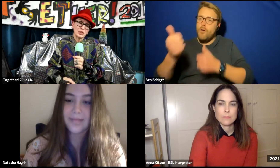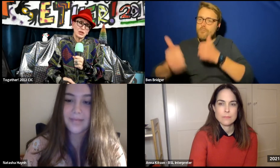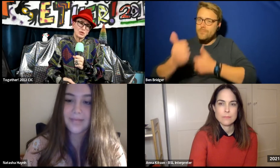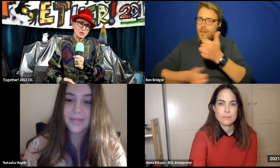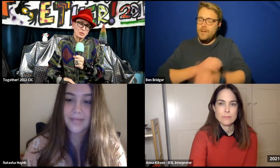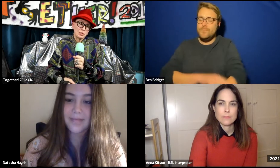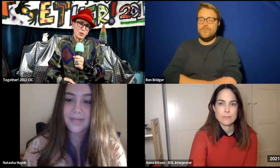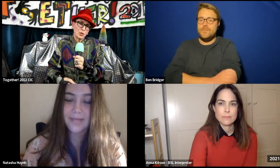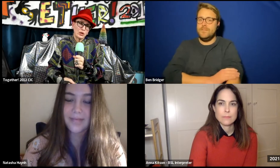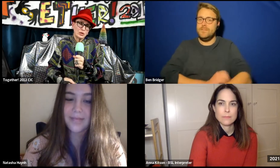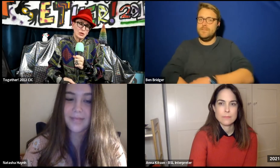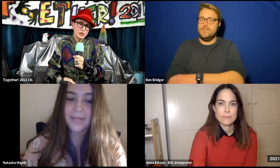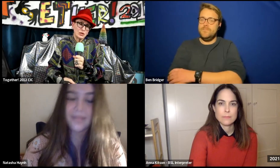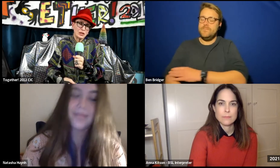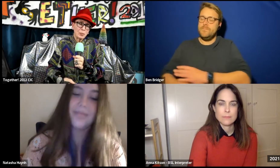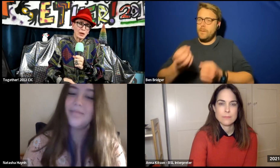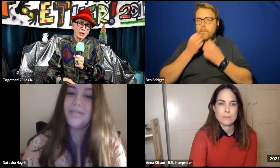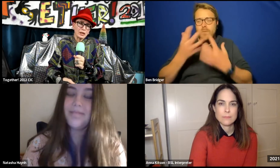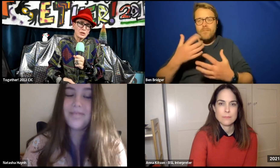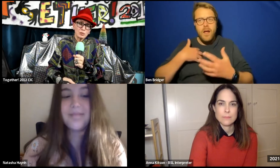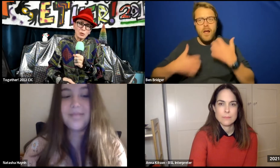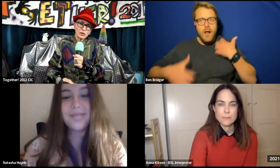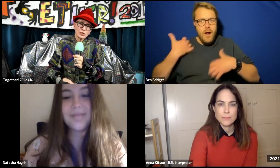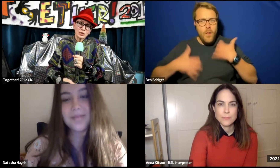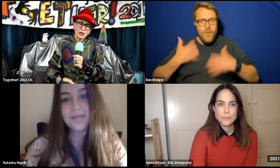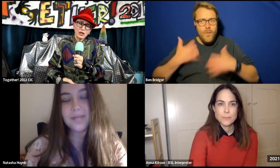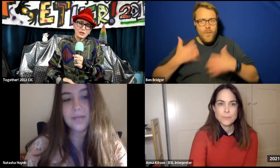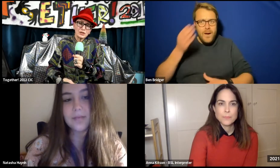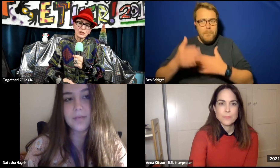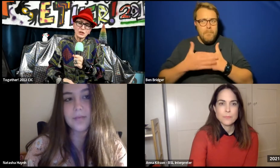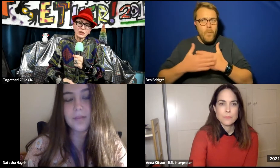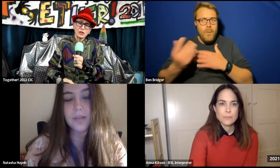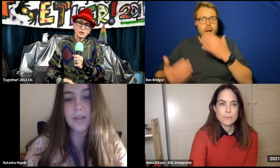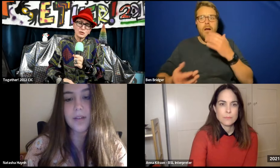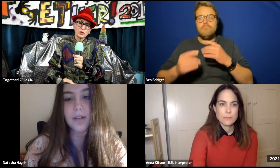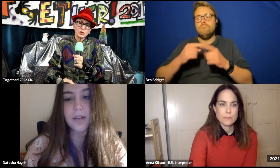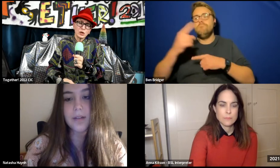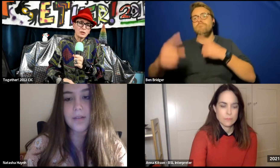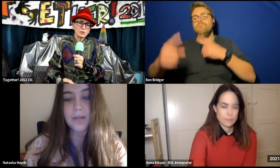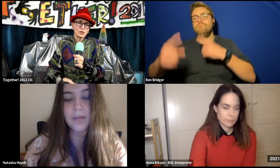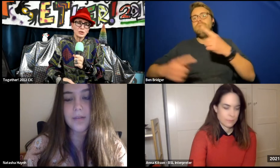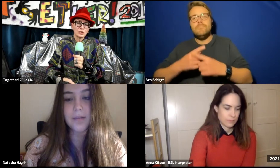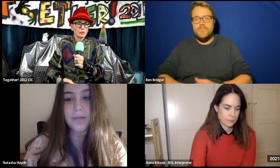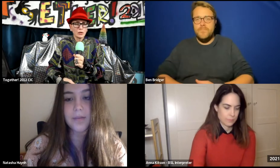hearing more in the new year. I'm wondering Anthony, if you are able to